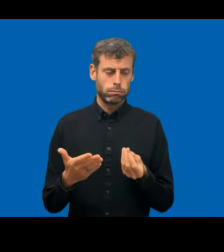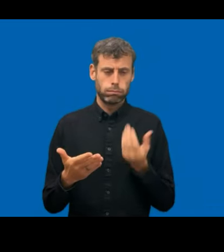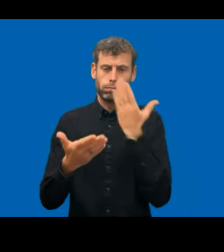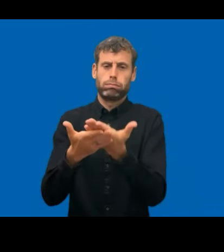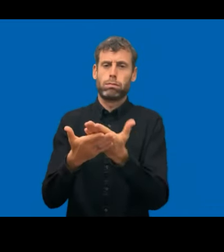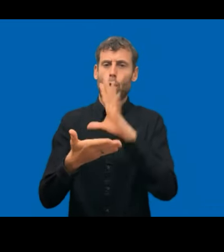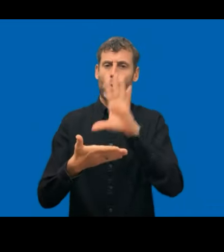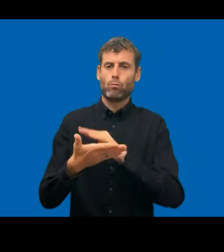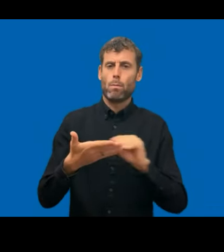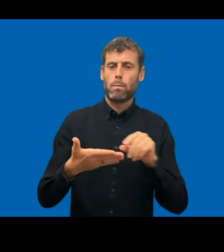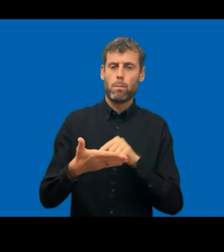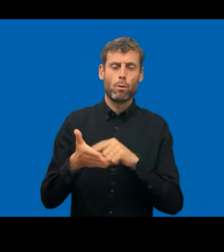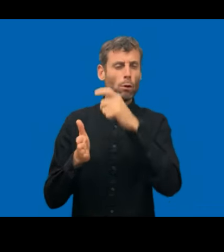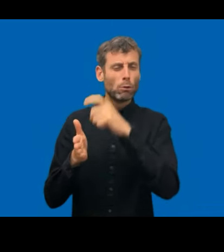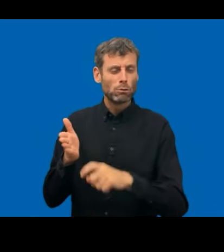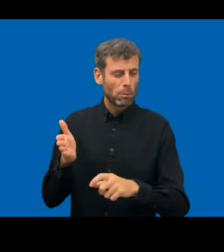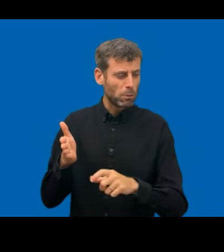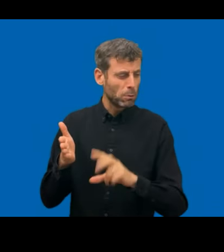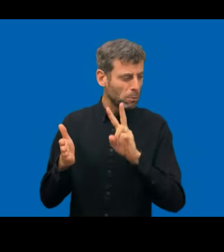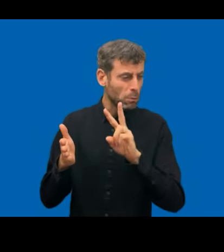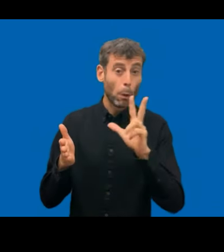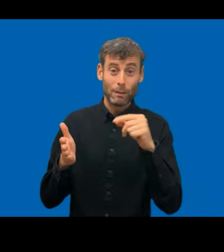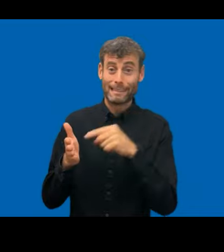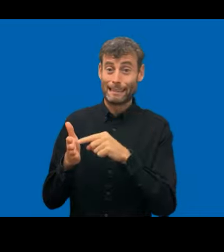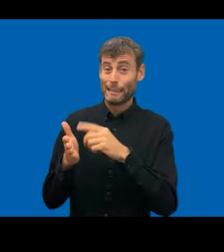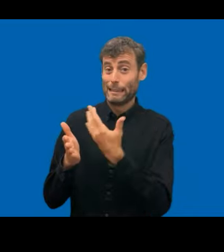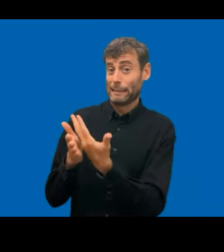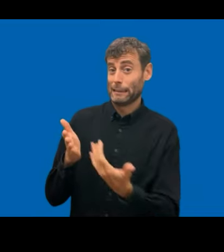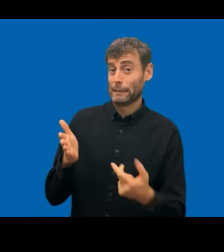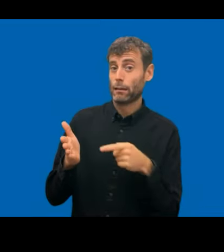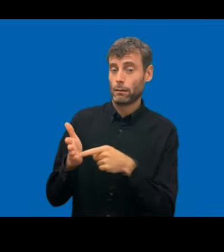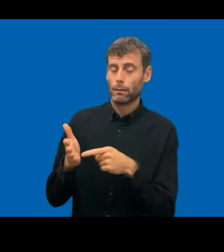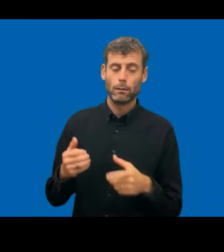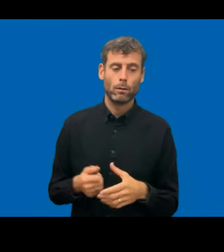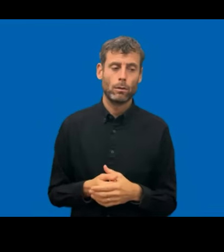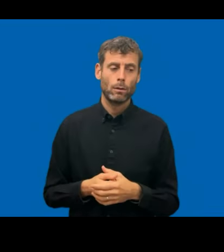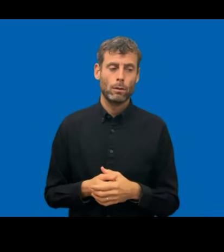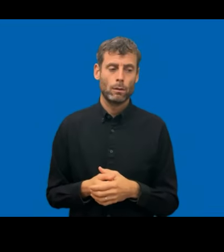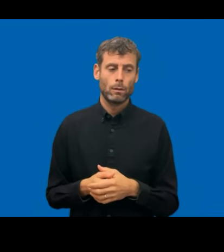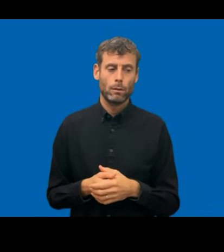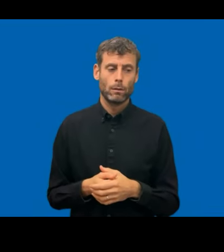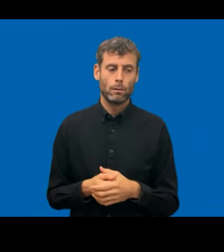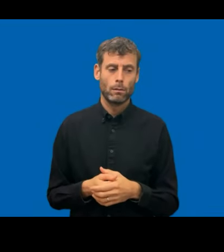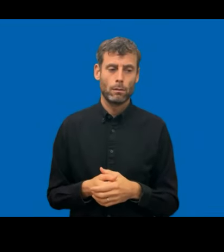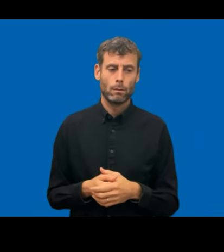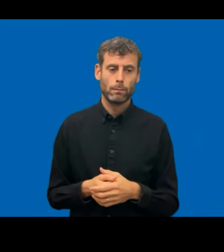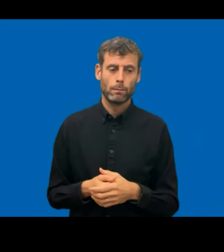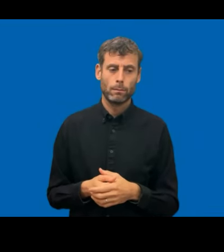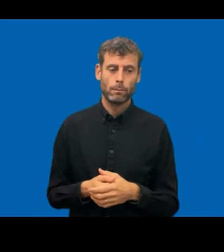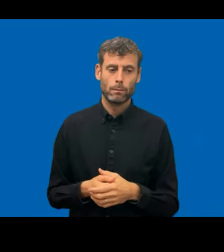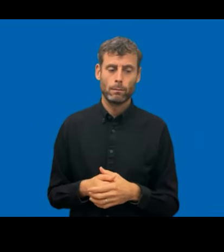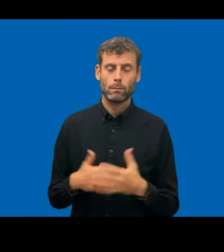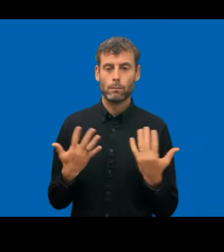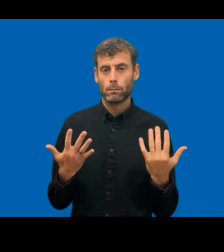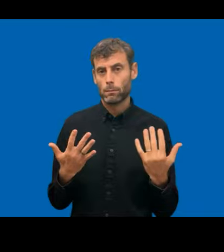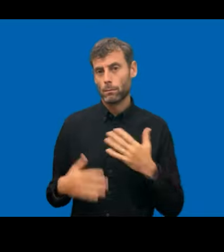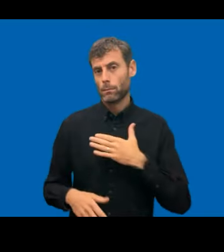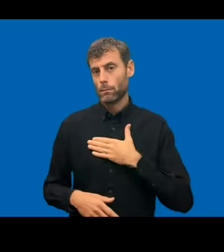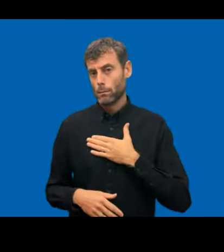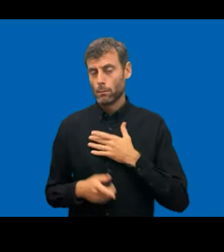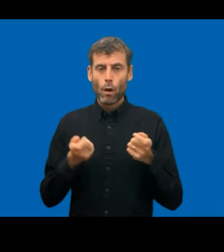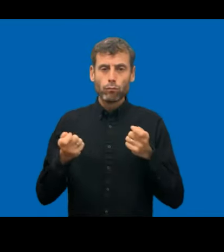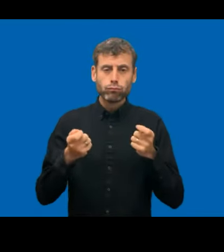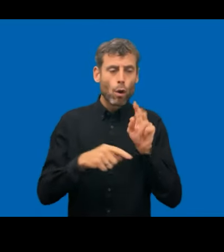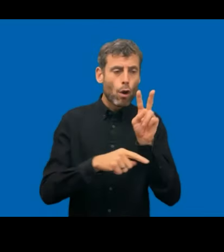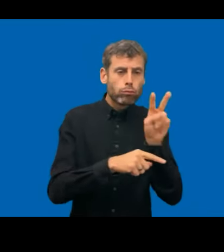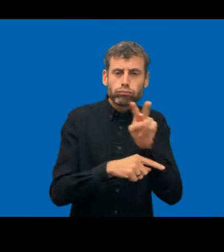But as an example, we figured out that in every of the monitoring methods, like in-depth or like